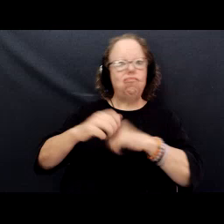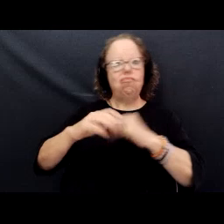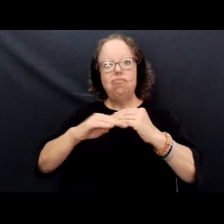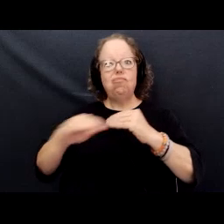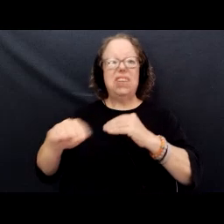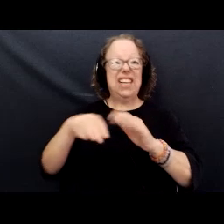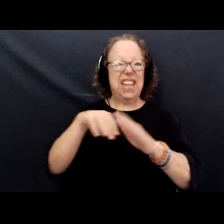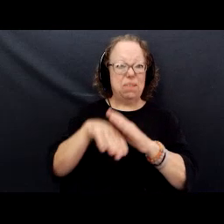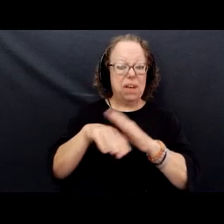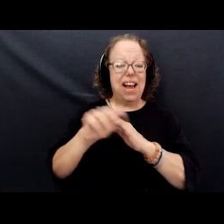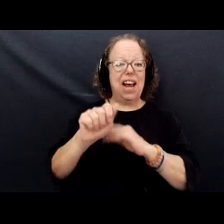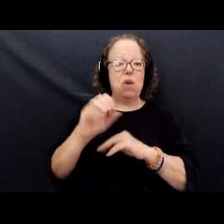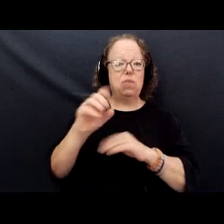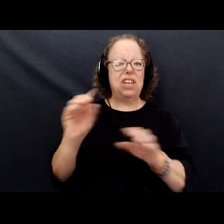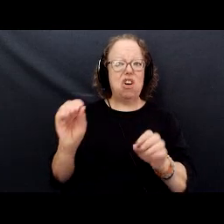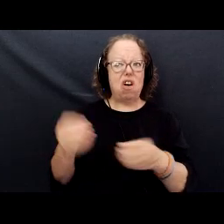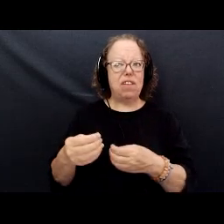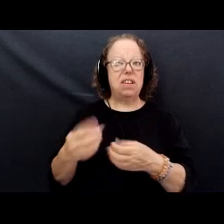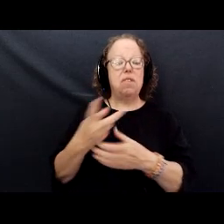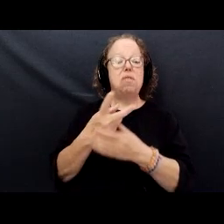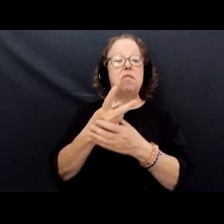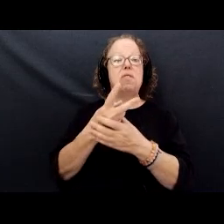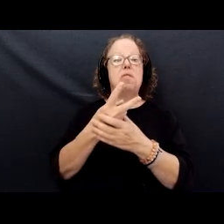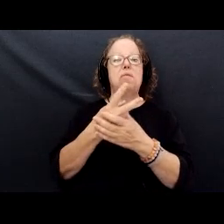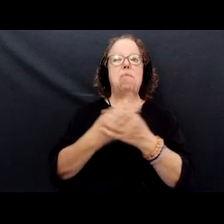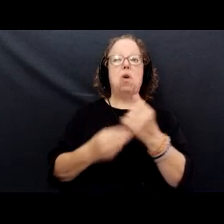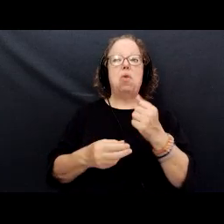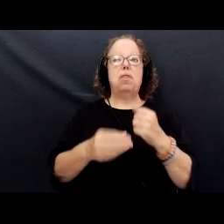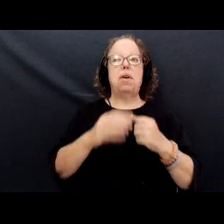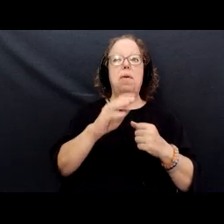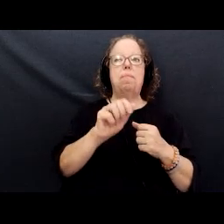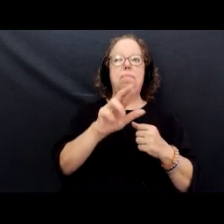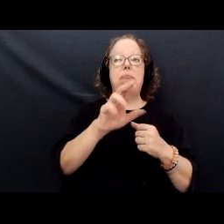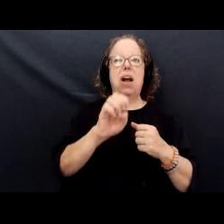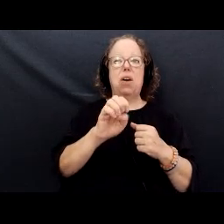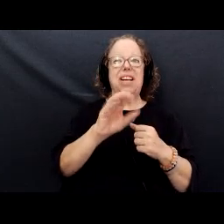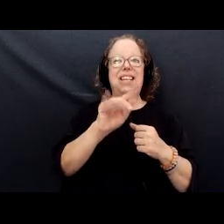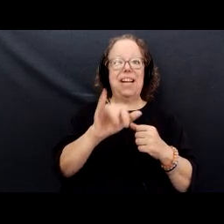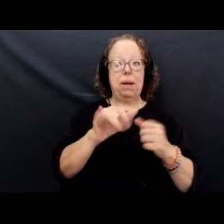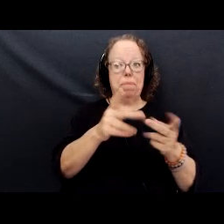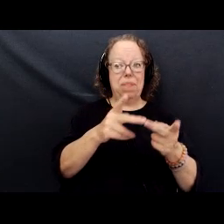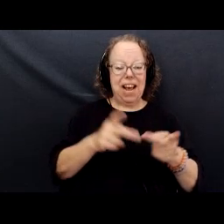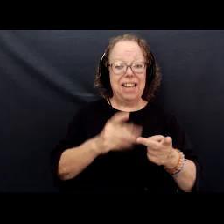Our AOT offices, both Barre City Place and Dill building, which we are [at] right now, are fully